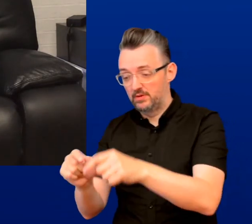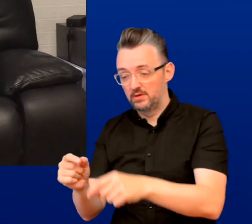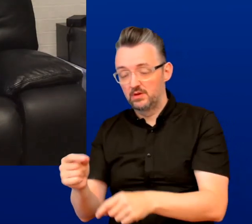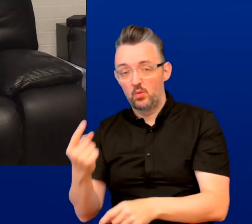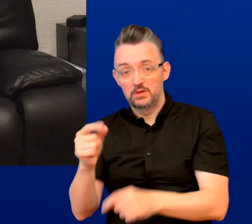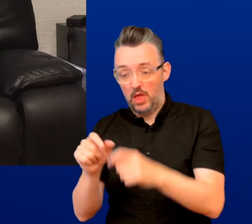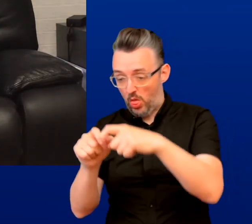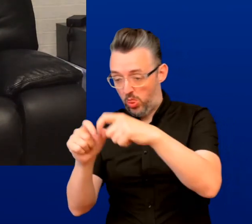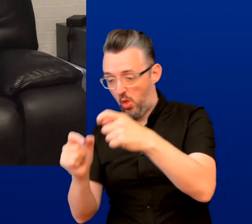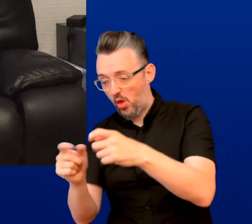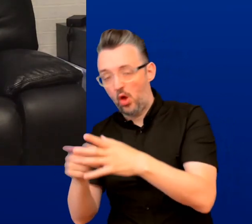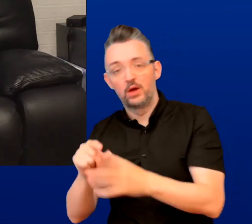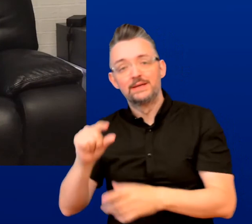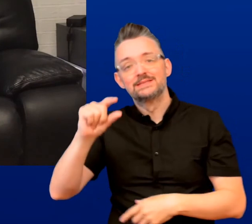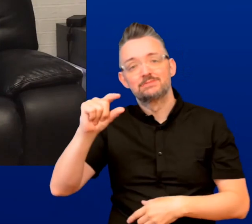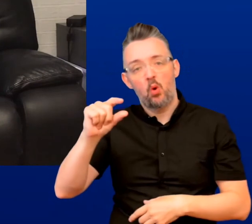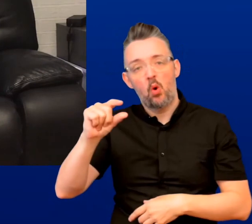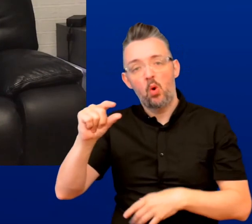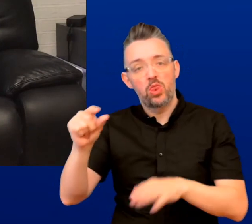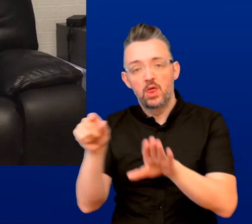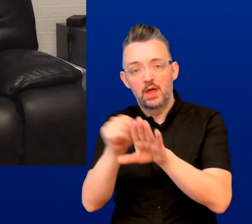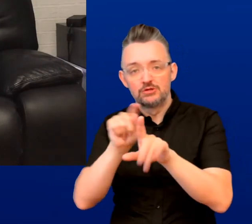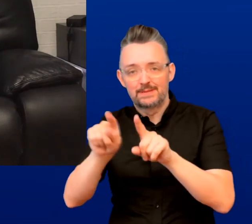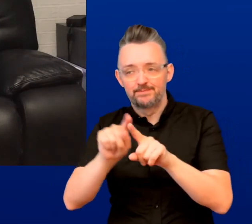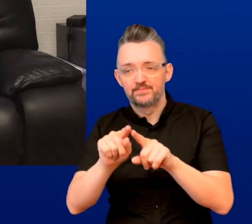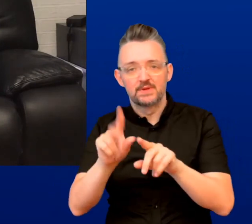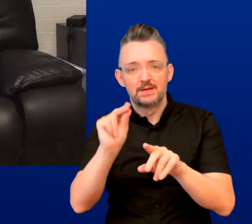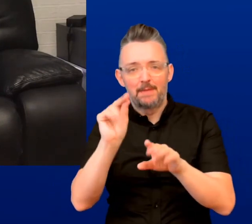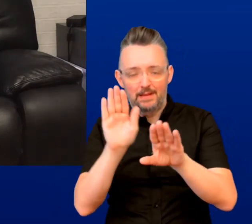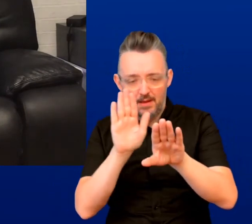or take some of the smaller strips and try and patch in.